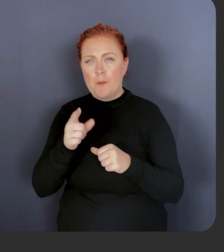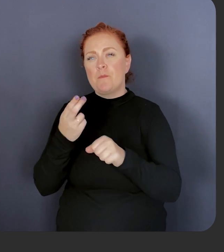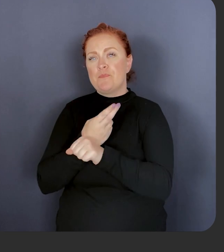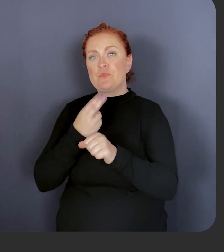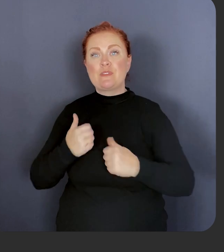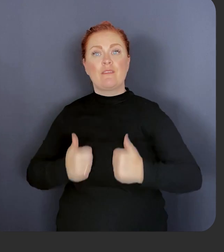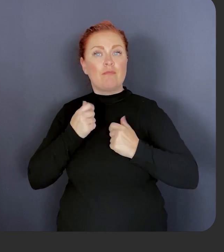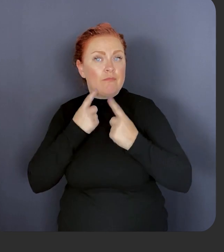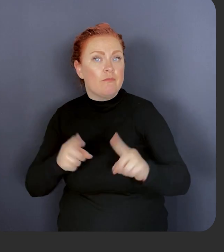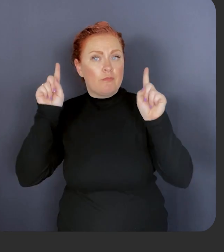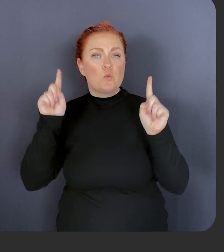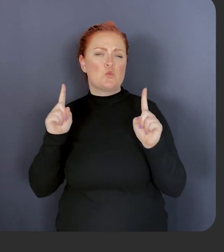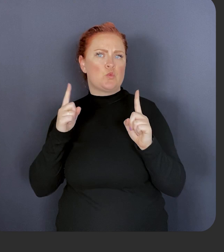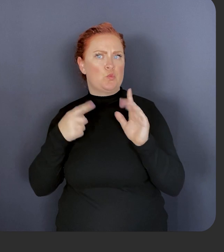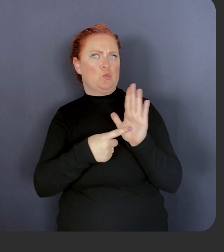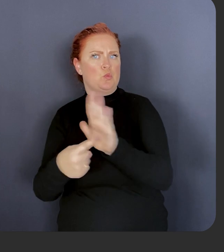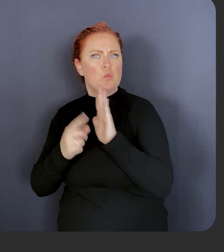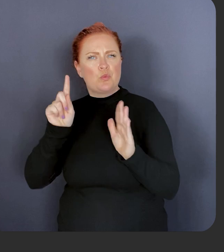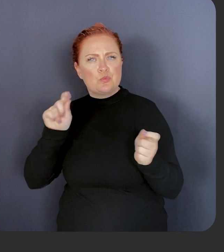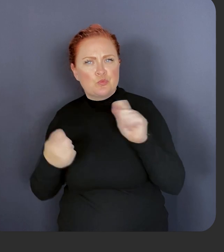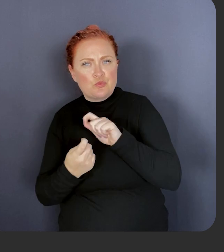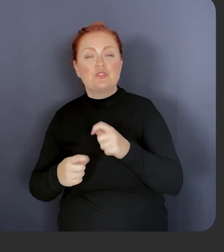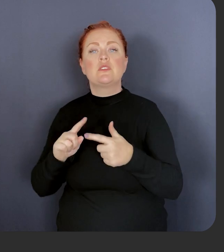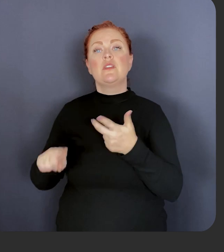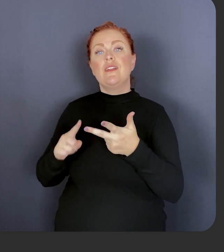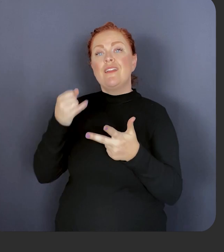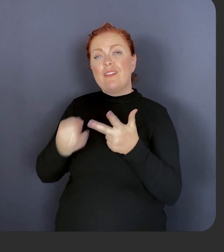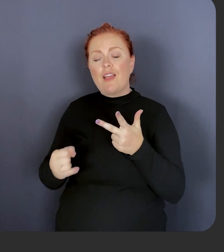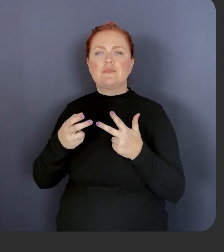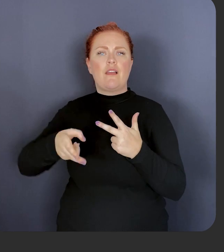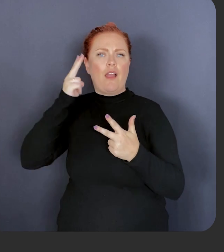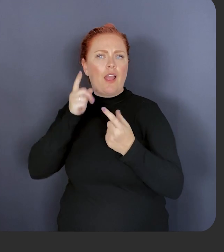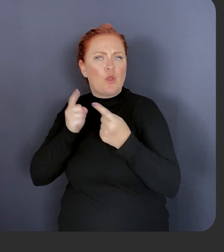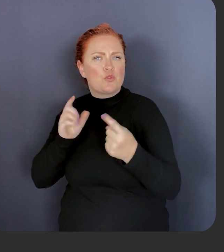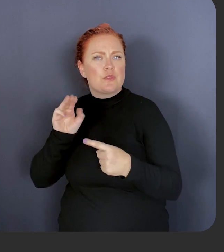using the LiveAnnouncer to announce those changes. And finally, we looked at high contrast mode